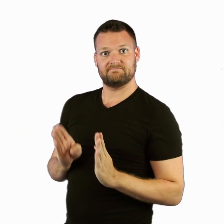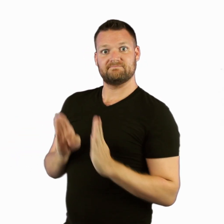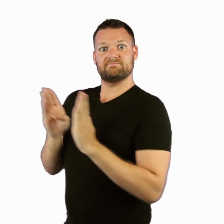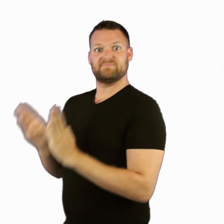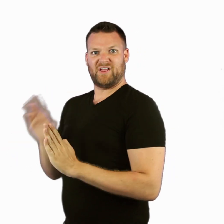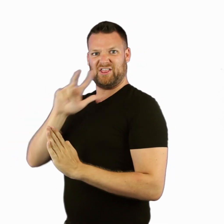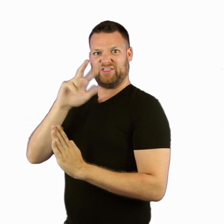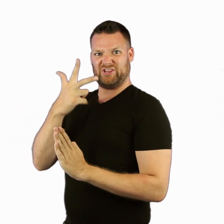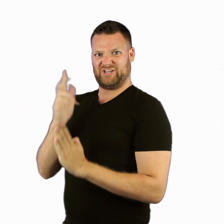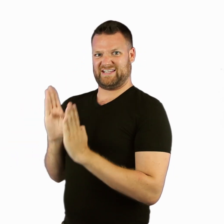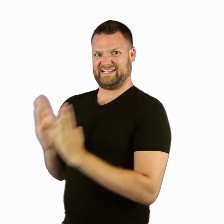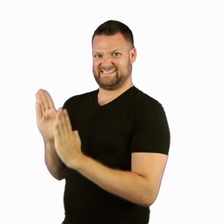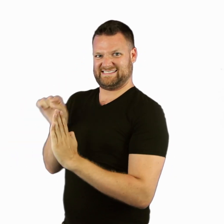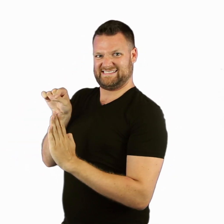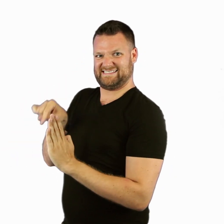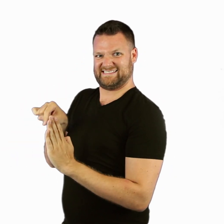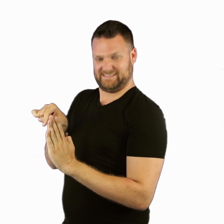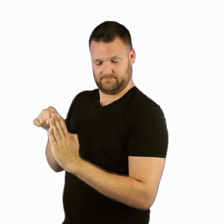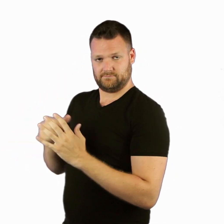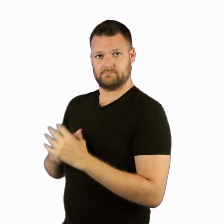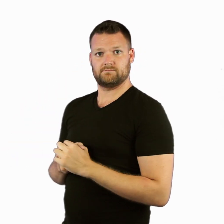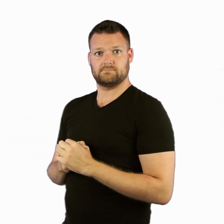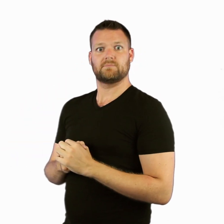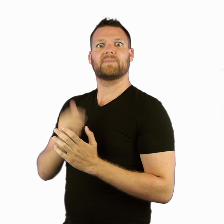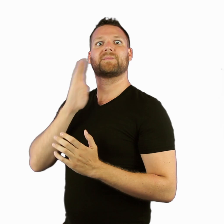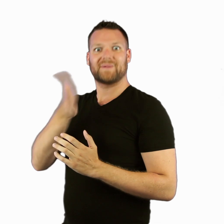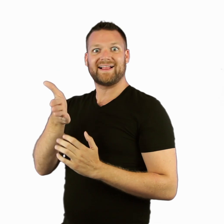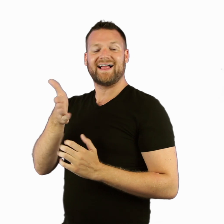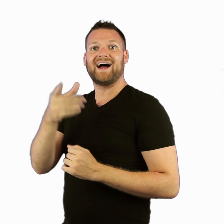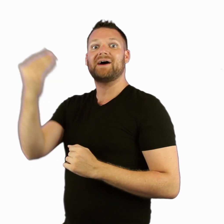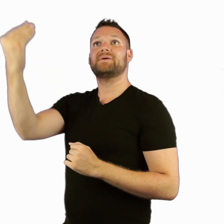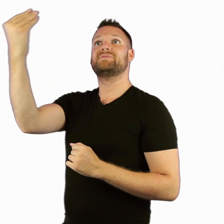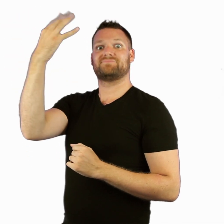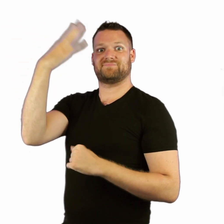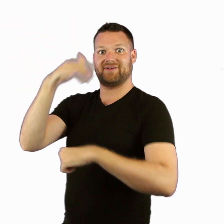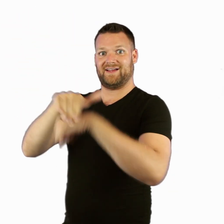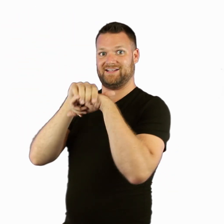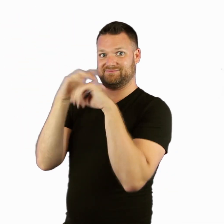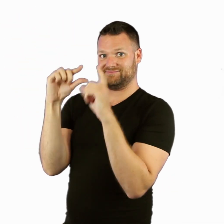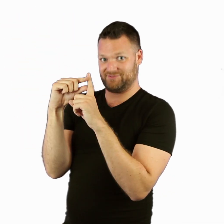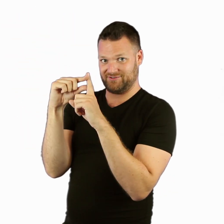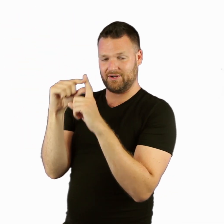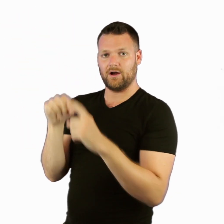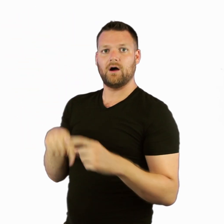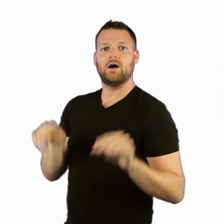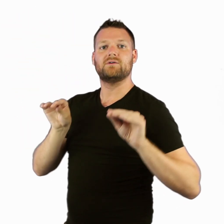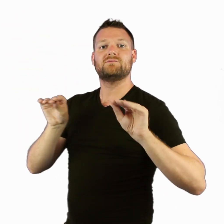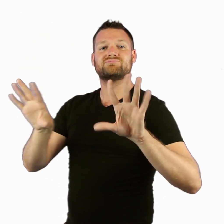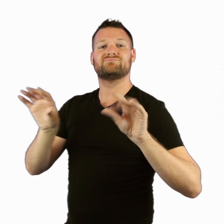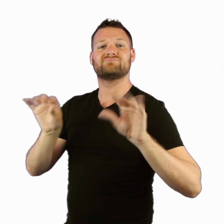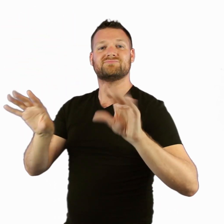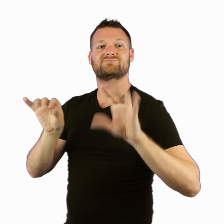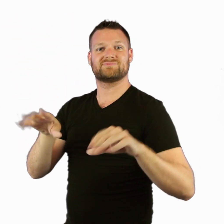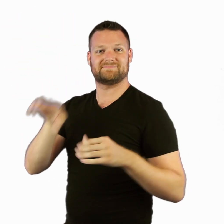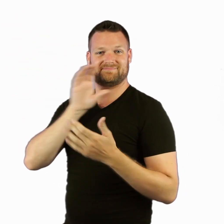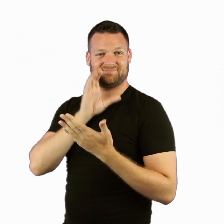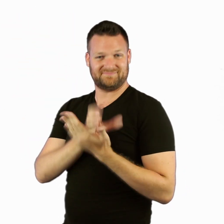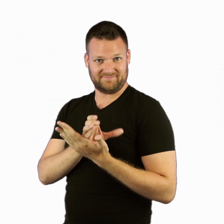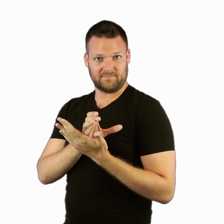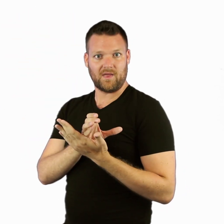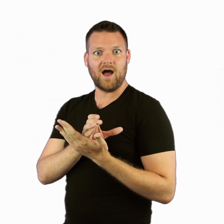For the third iteration, English words and illustrations are present